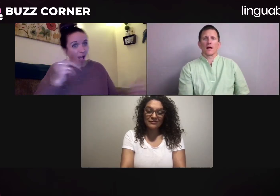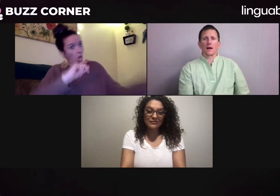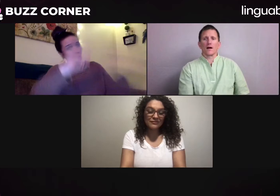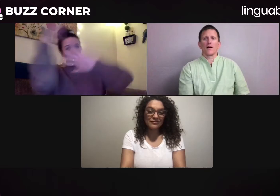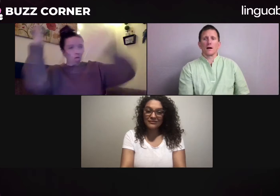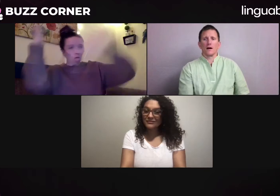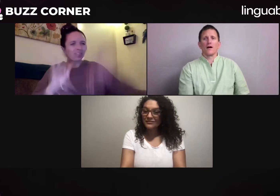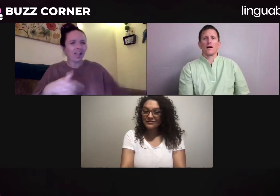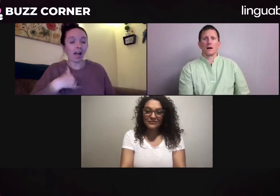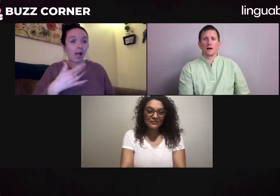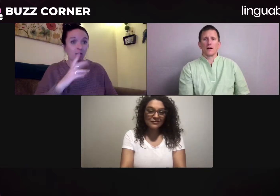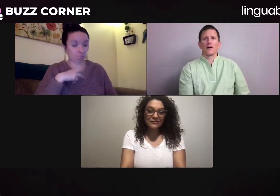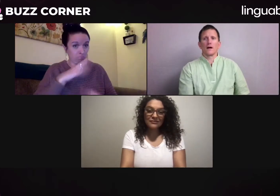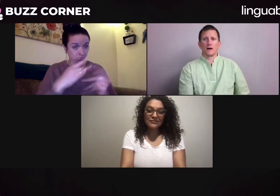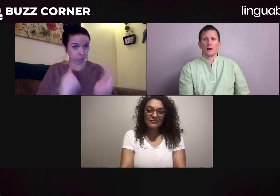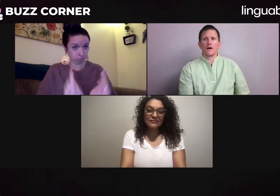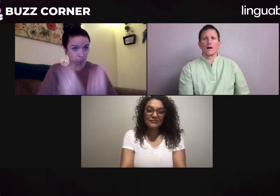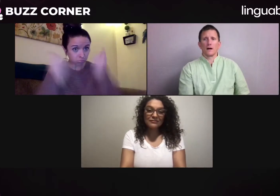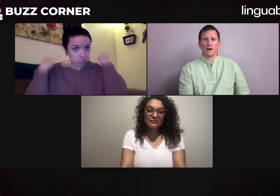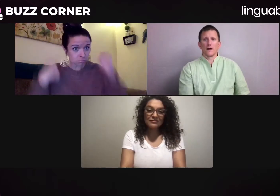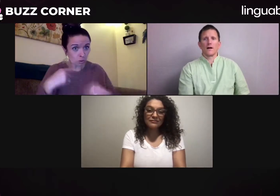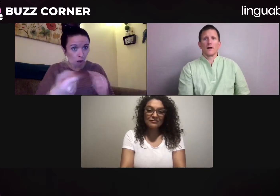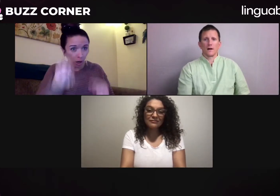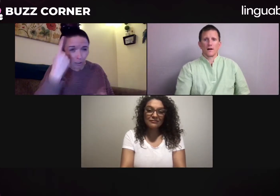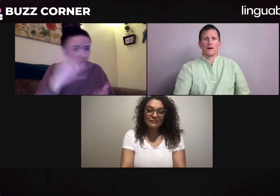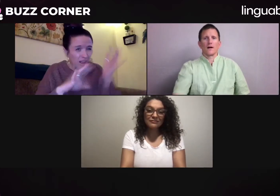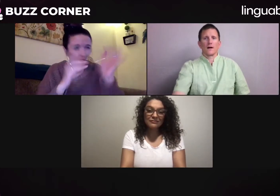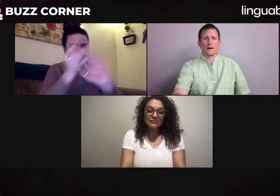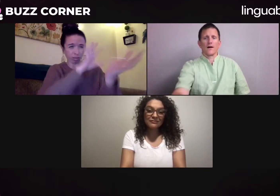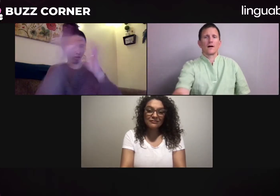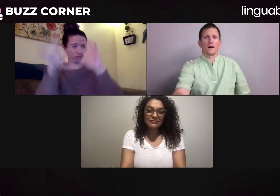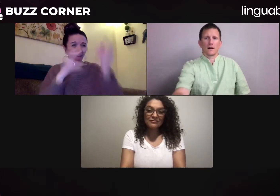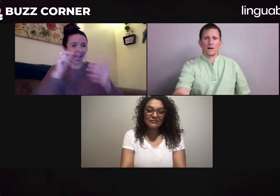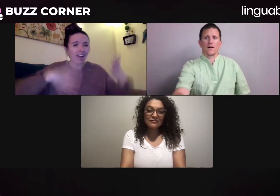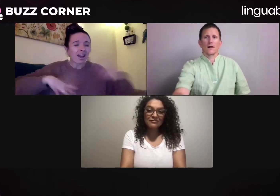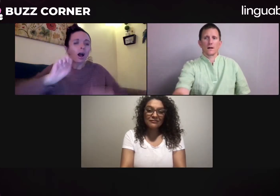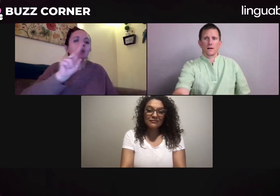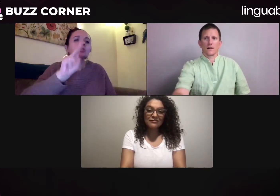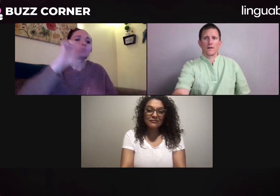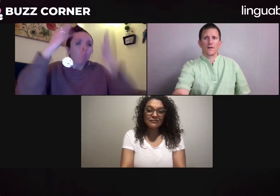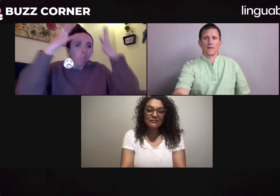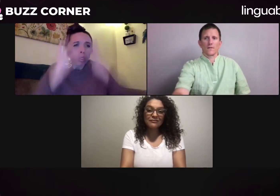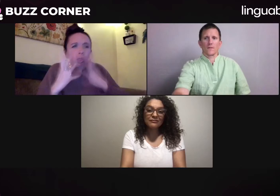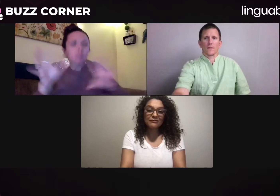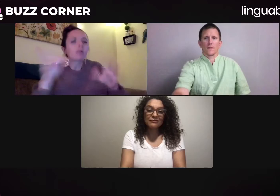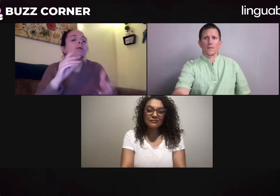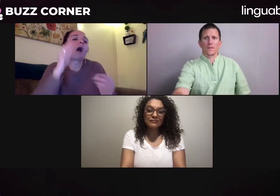just because they're a fan of whoever's performing and because they want to be there. I was just completely blown away. I didn't understand that logic.